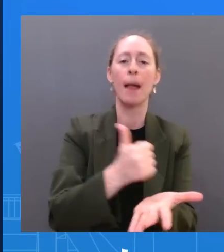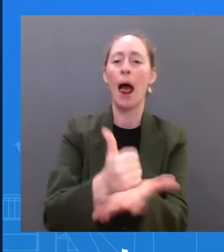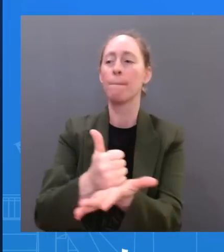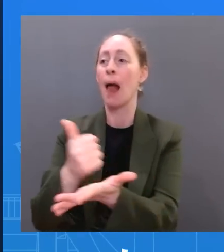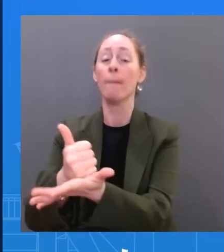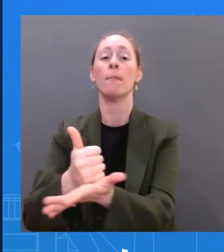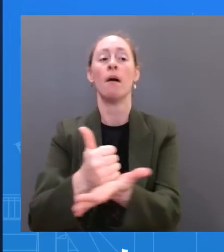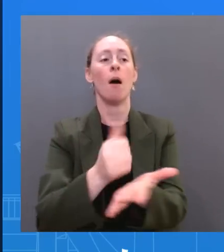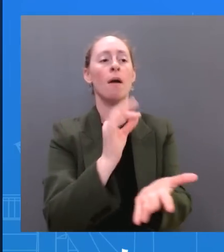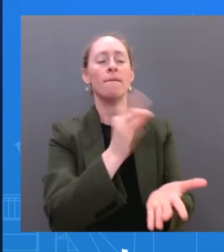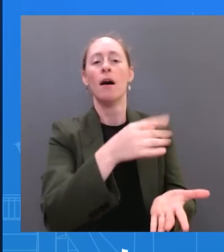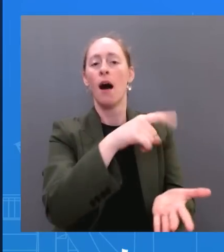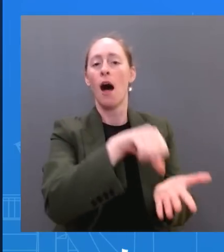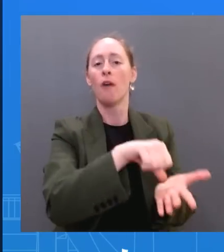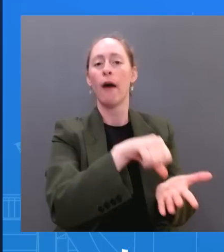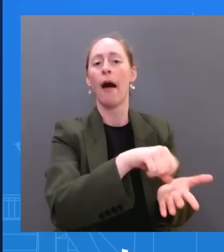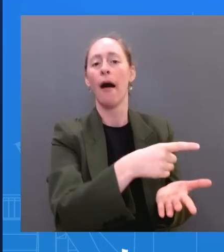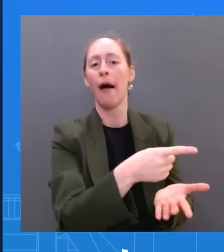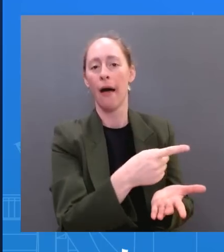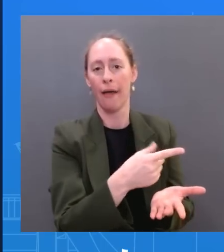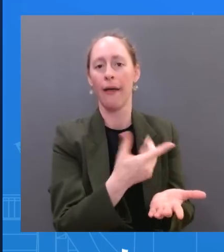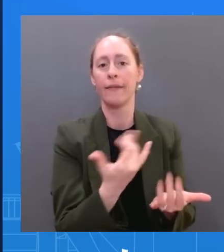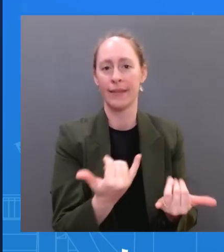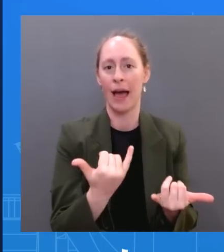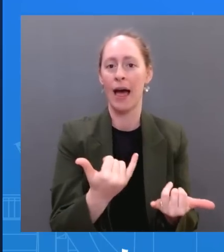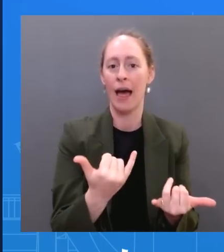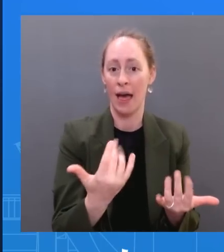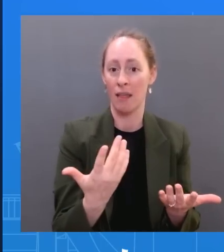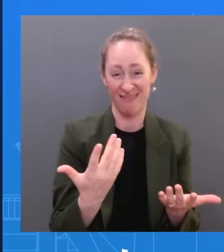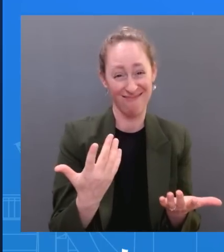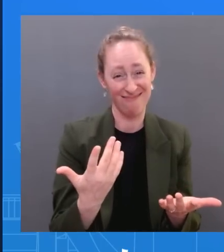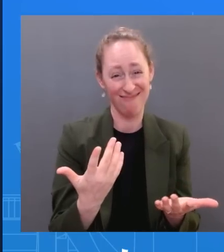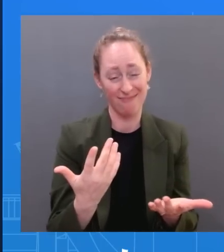before we got the ceasefire in place in Yemen, to attack Saudi Arabia.